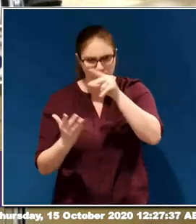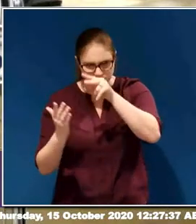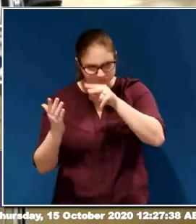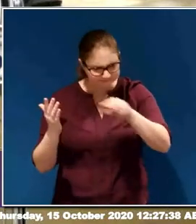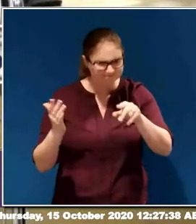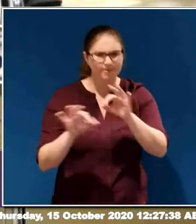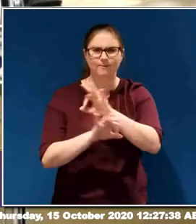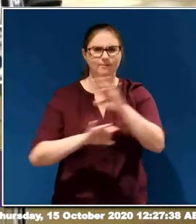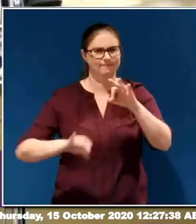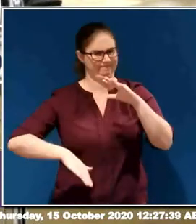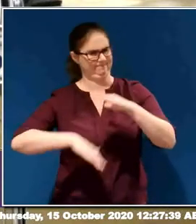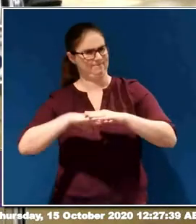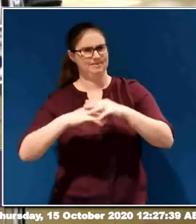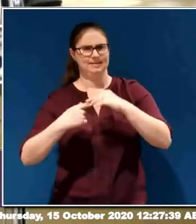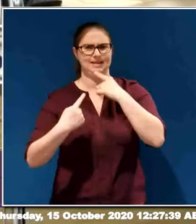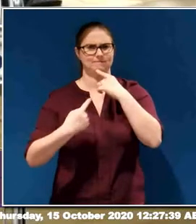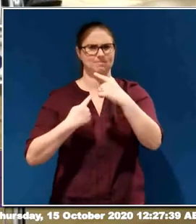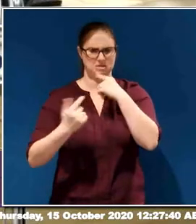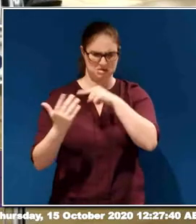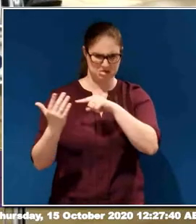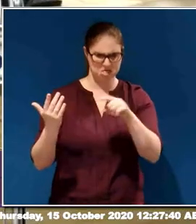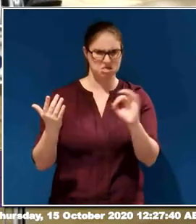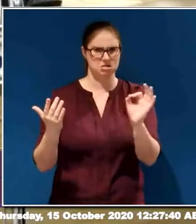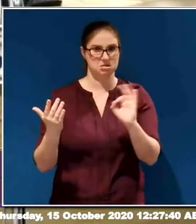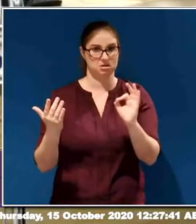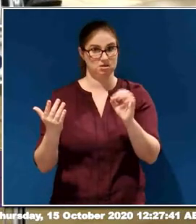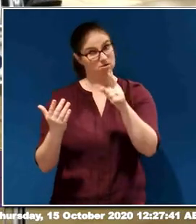your understanding, is there an obligation on you to go looking